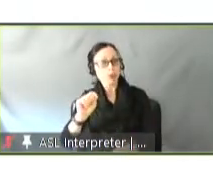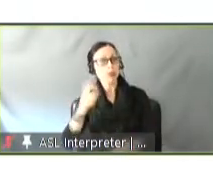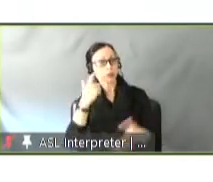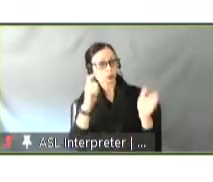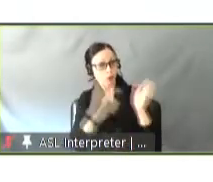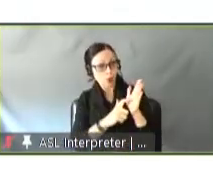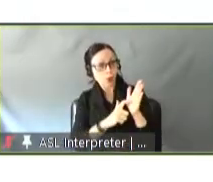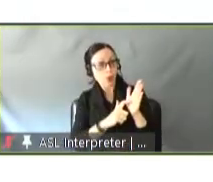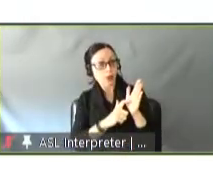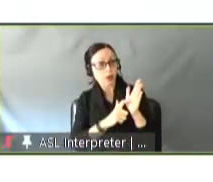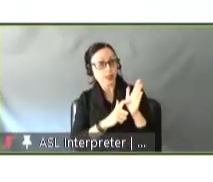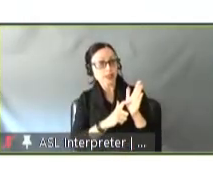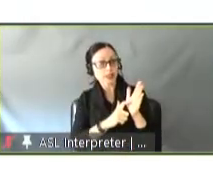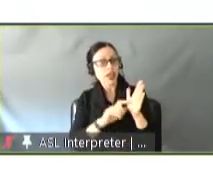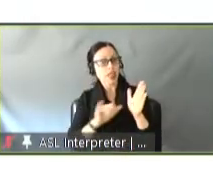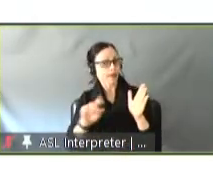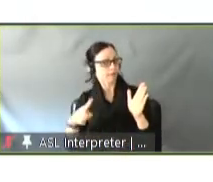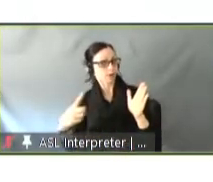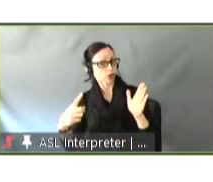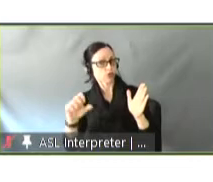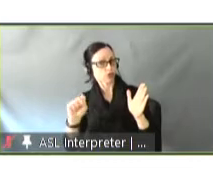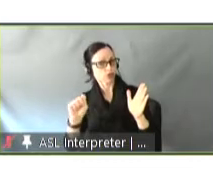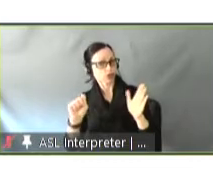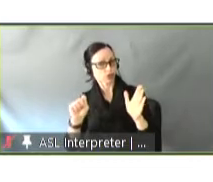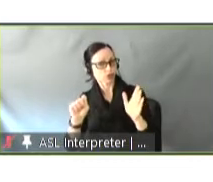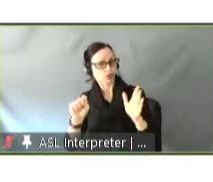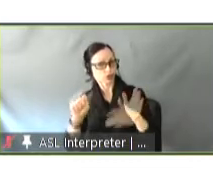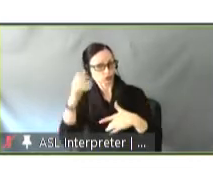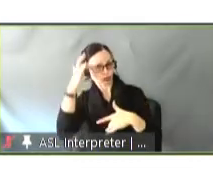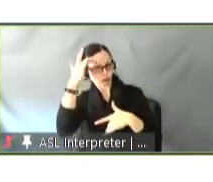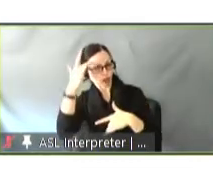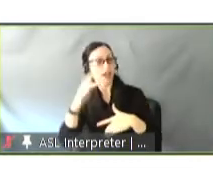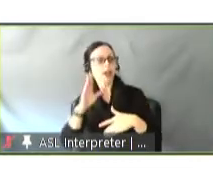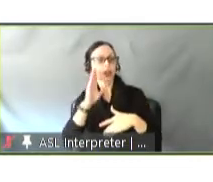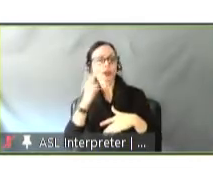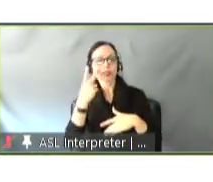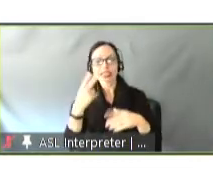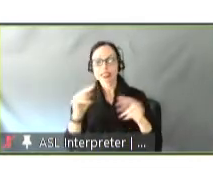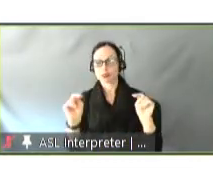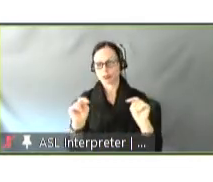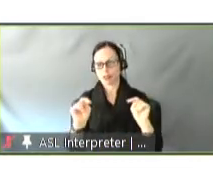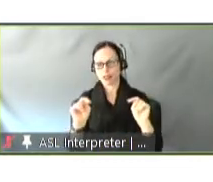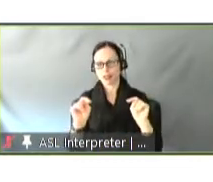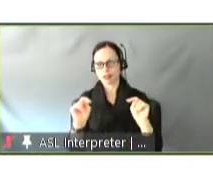that original strain you can get a increase in the neutralizing antibody capacity. And that increase